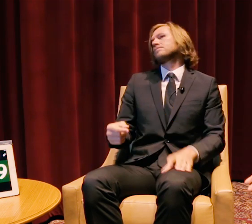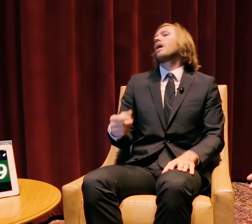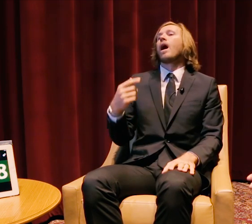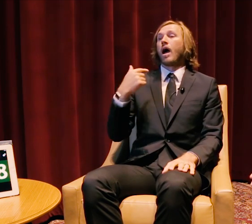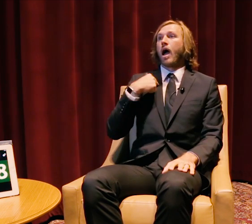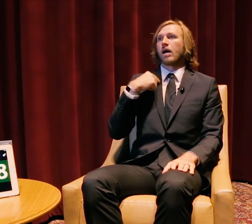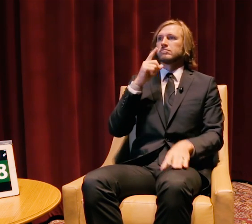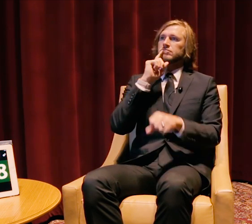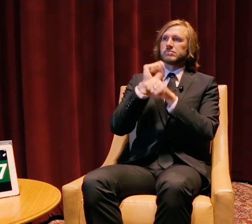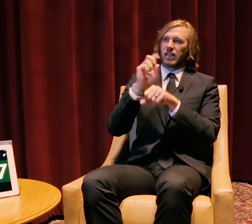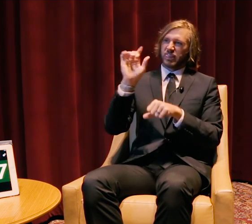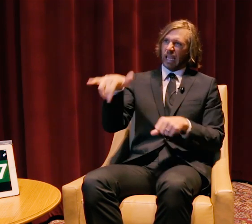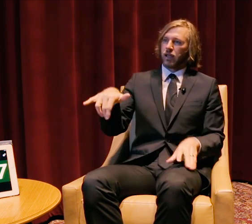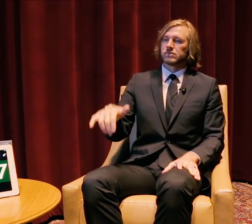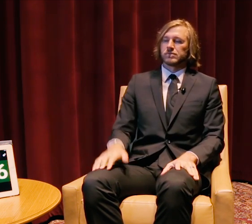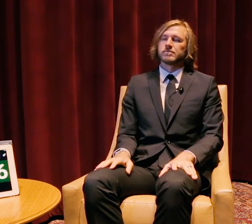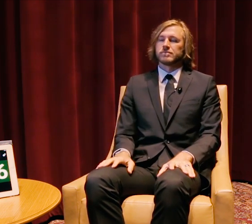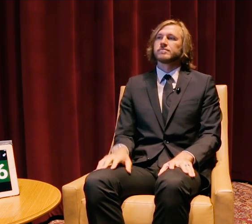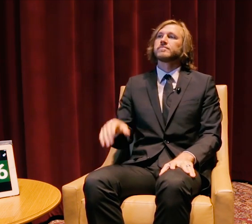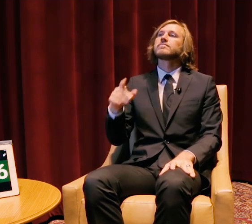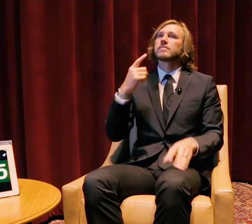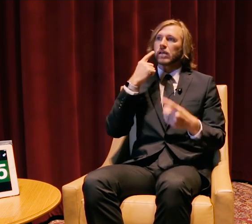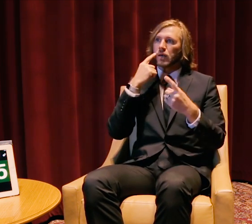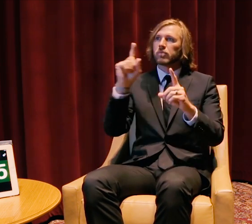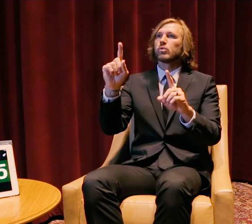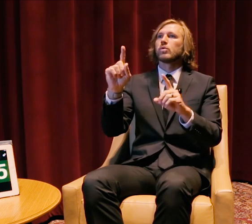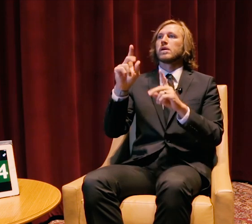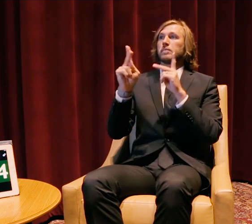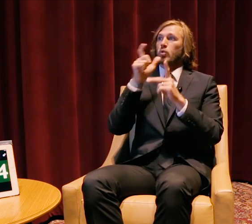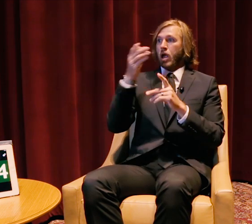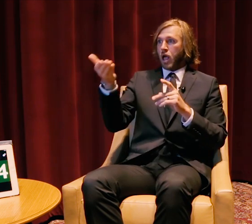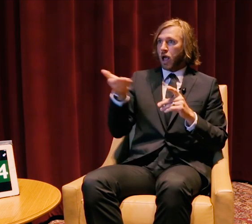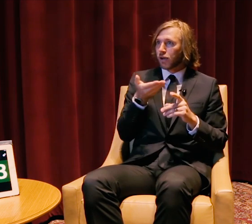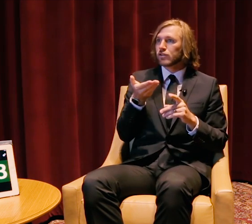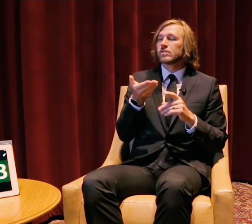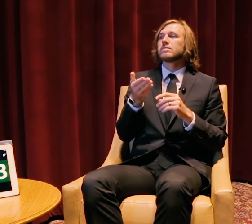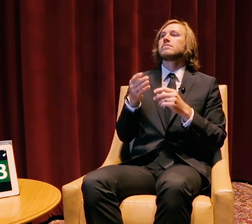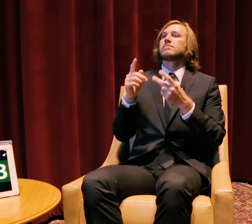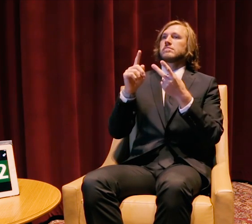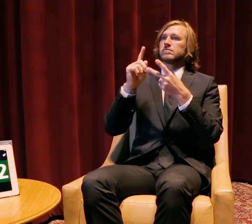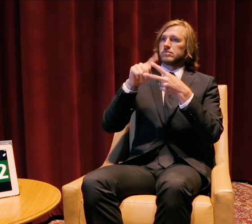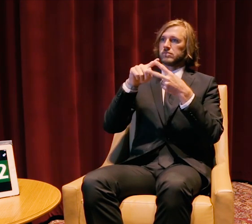And I did, and that came through in the people that we hired, it came through